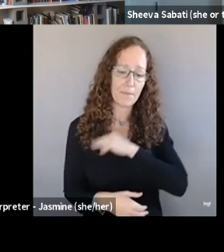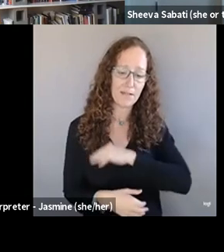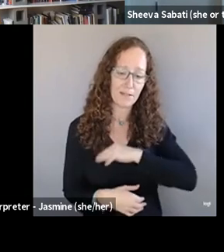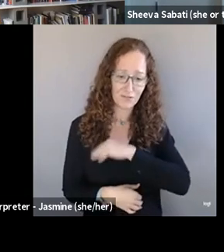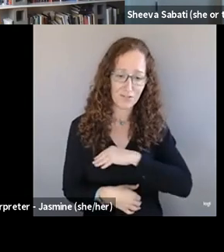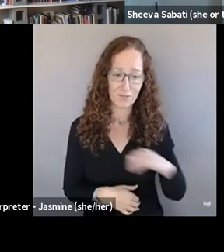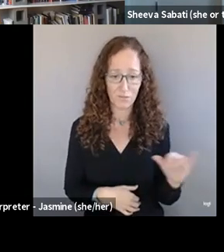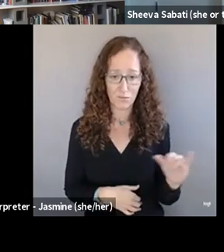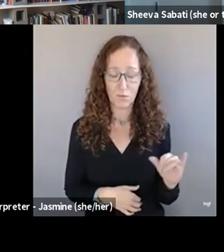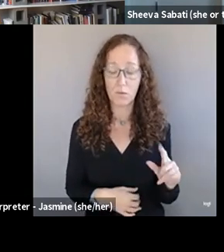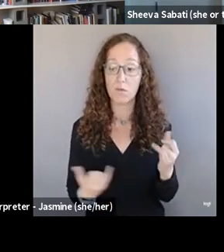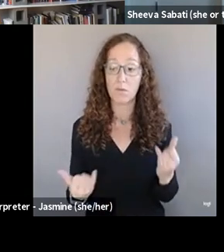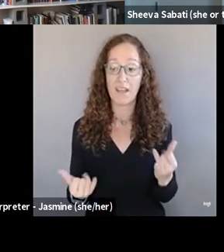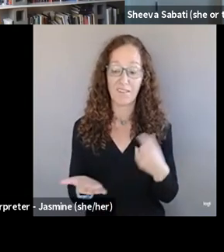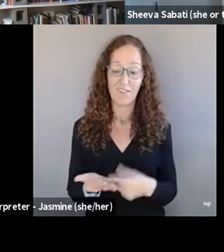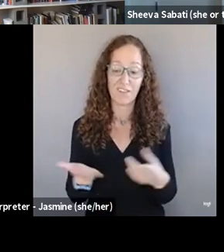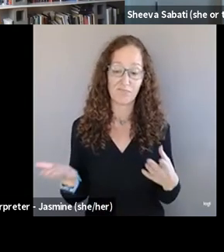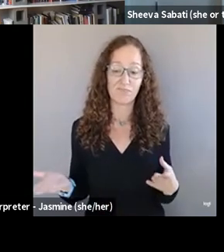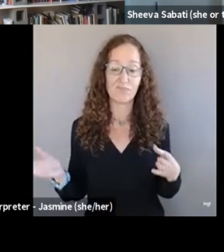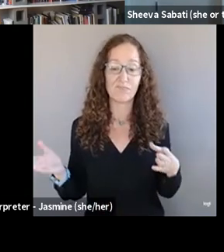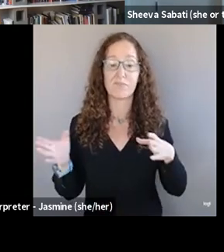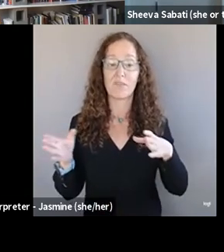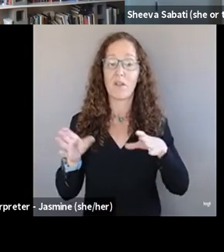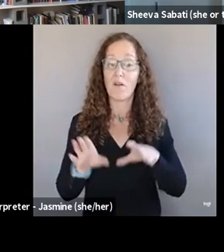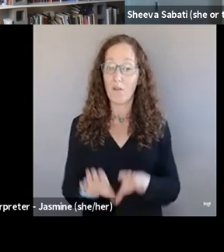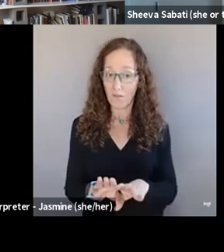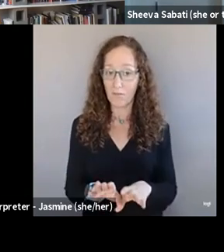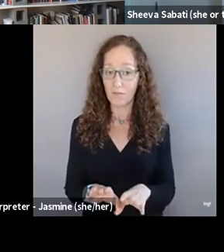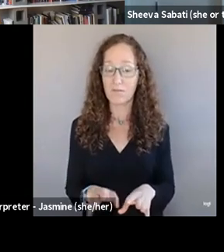part of the conversation kind of what brings you joy, what brings